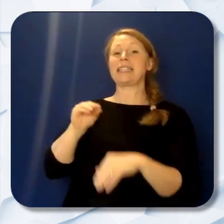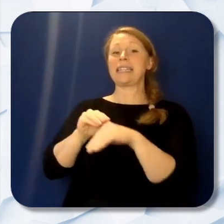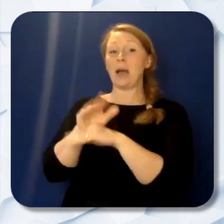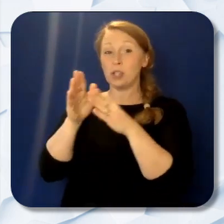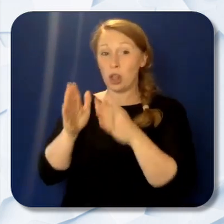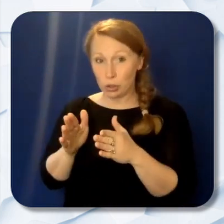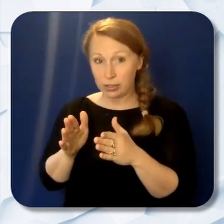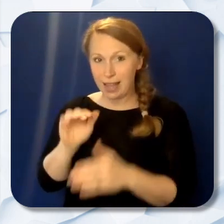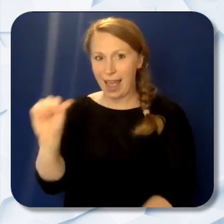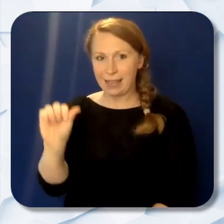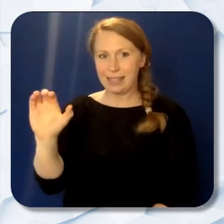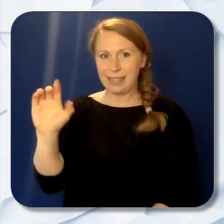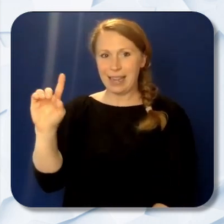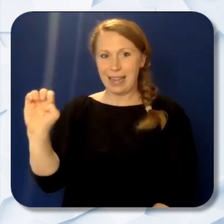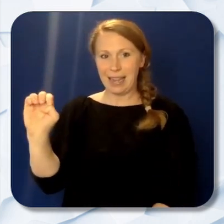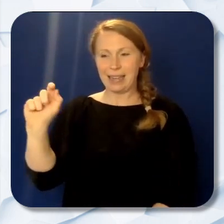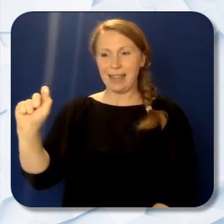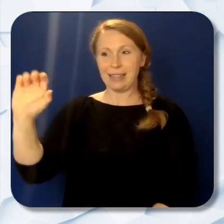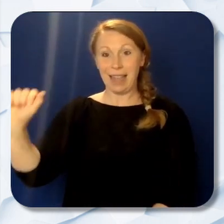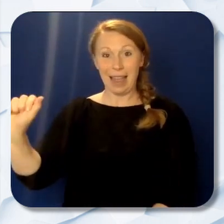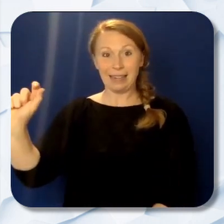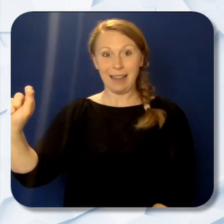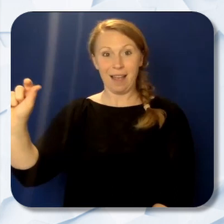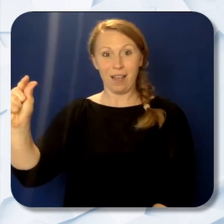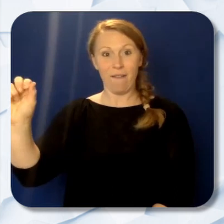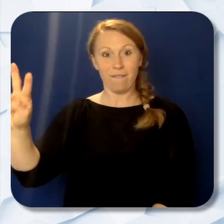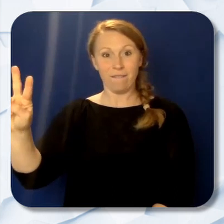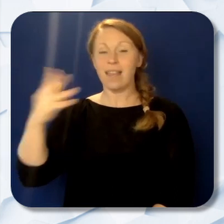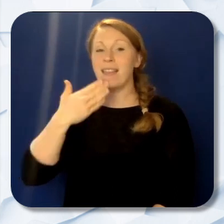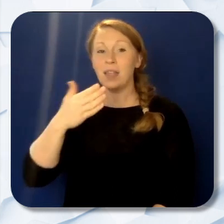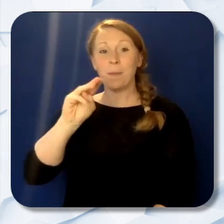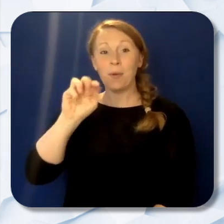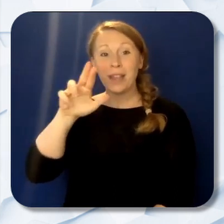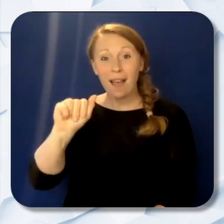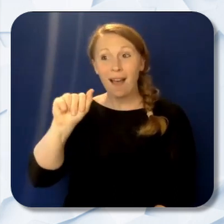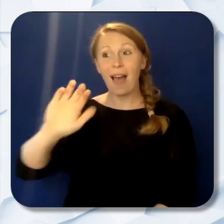@CDE.GOV. I thank you to Maria and the communications team for today, and for putting